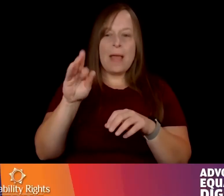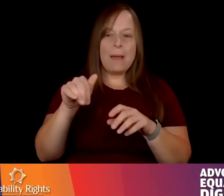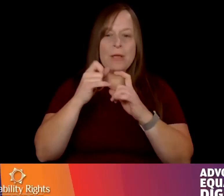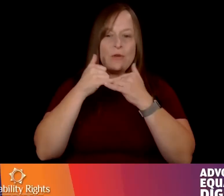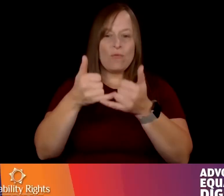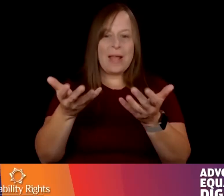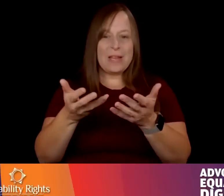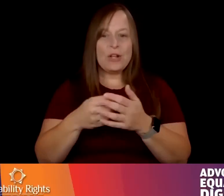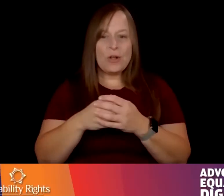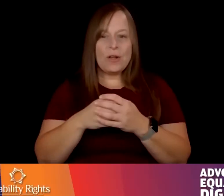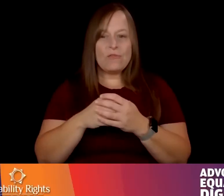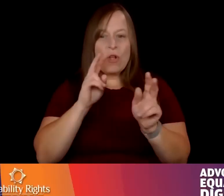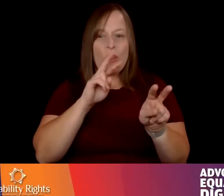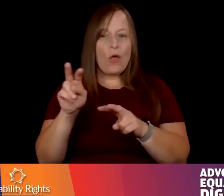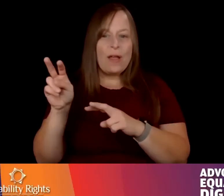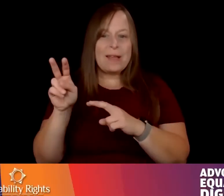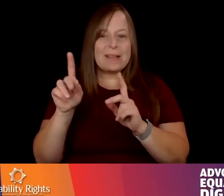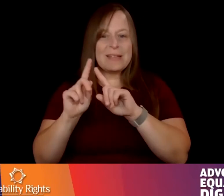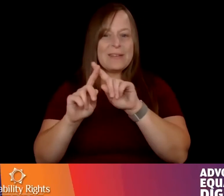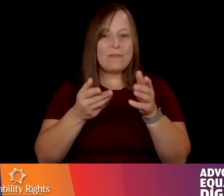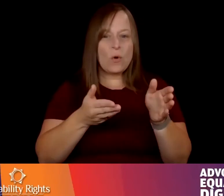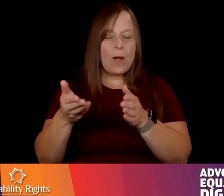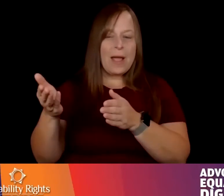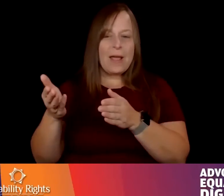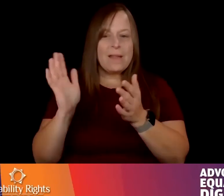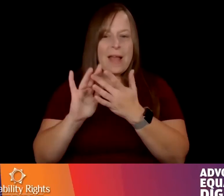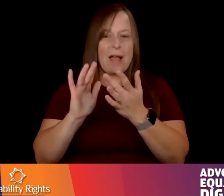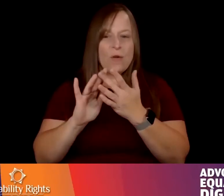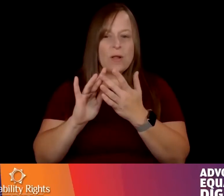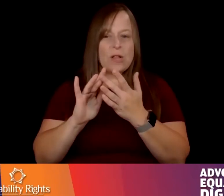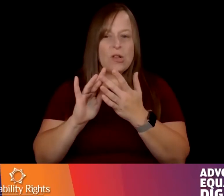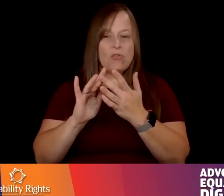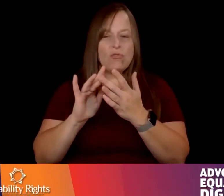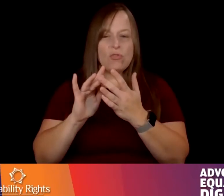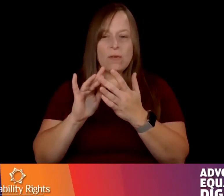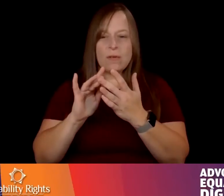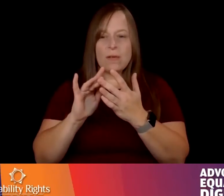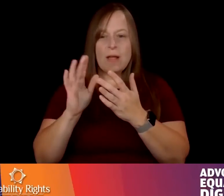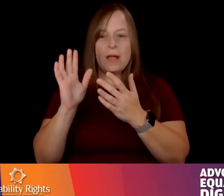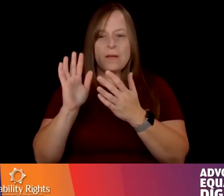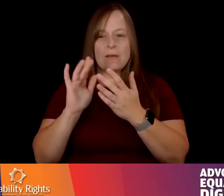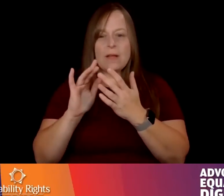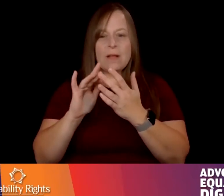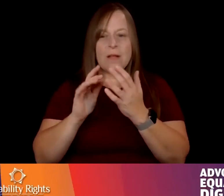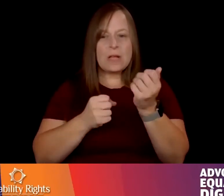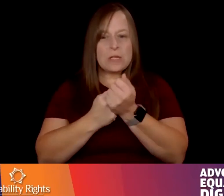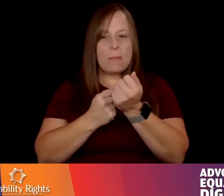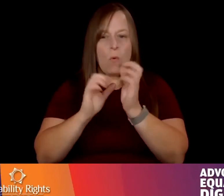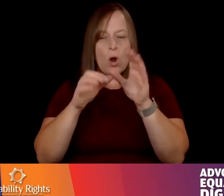And I'm just looking at different ways to do outreach. I've reached out to a lot of the support groups